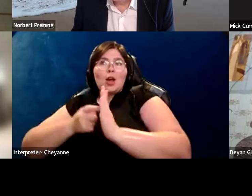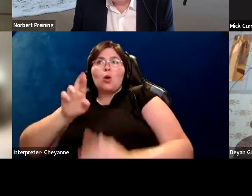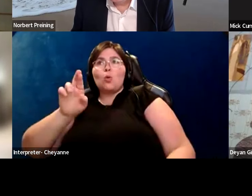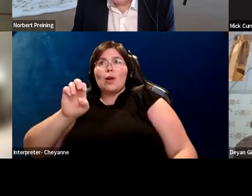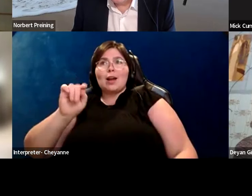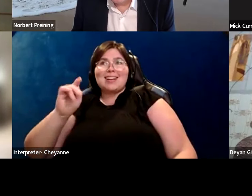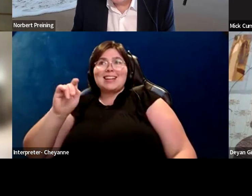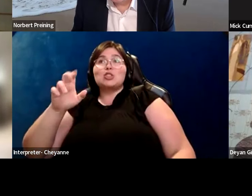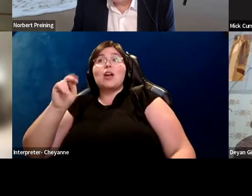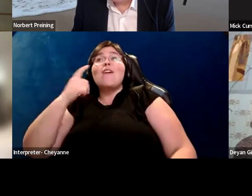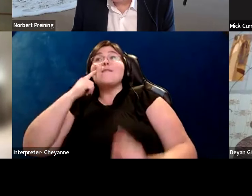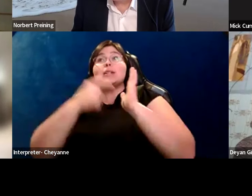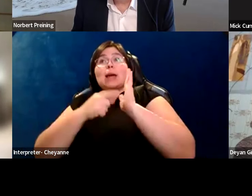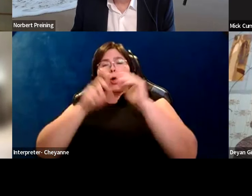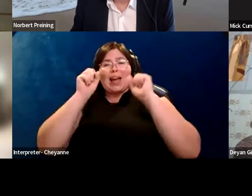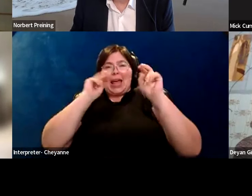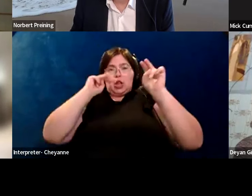and try to parse formulas.